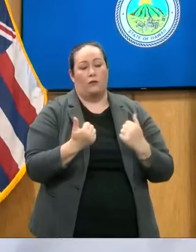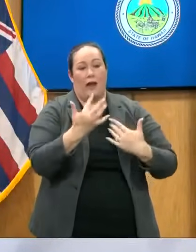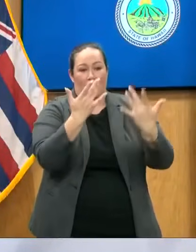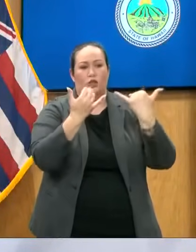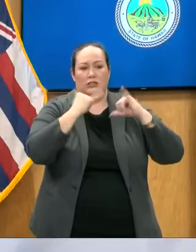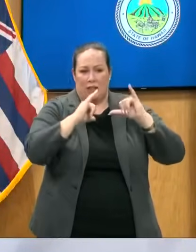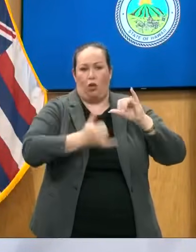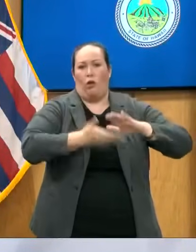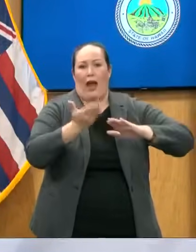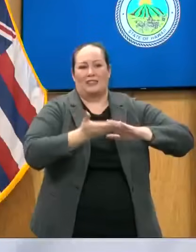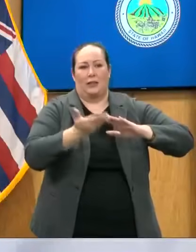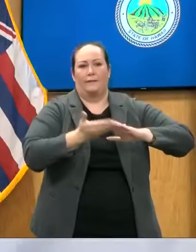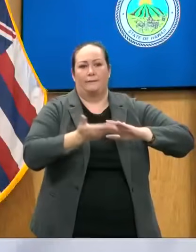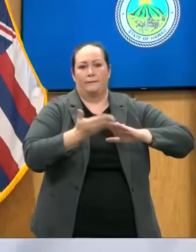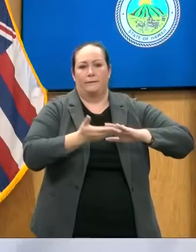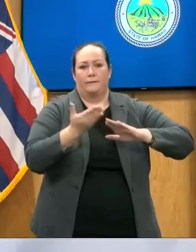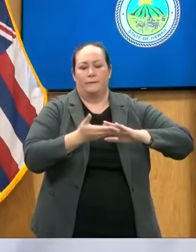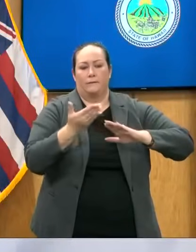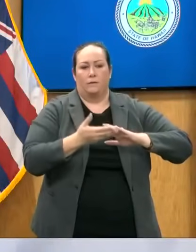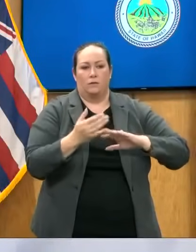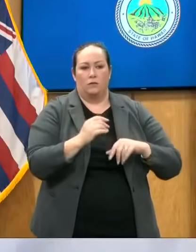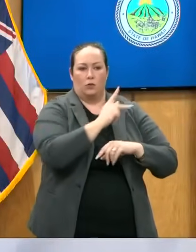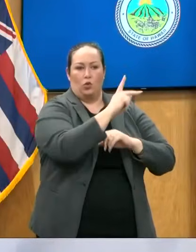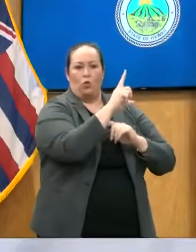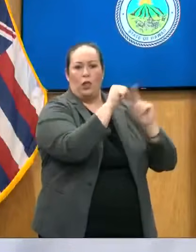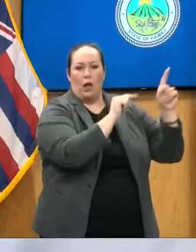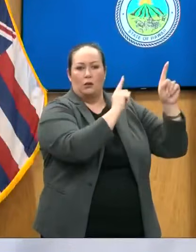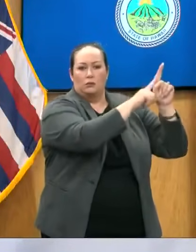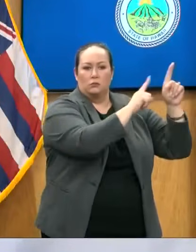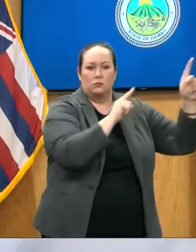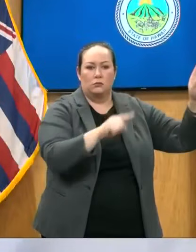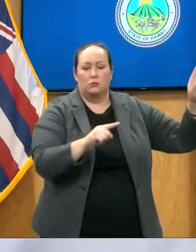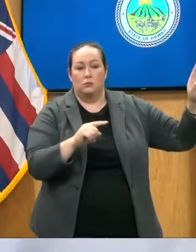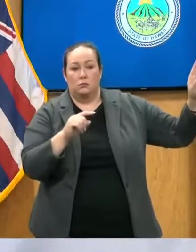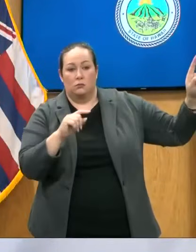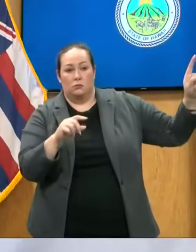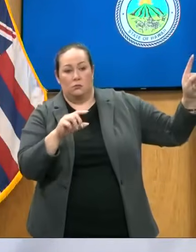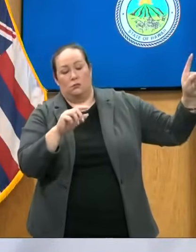with the community is that none of the fires are a hundred percent contained right now.And they're still active fire.